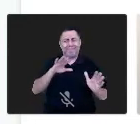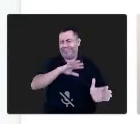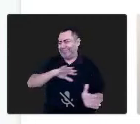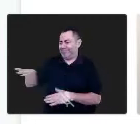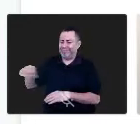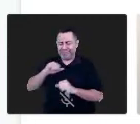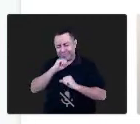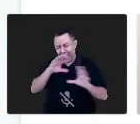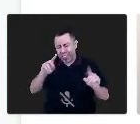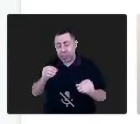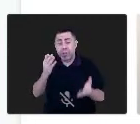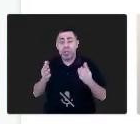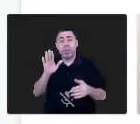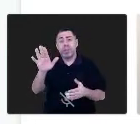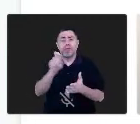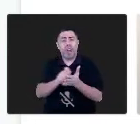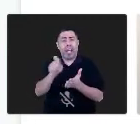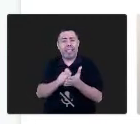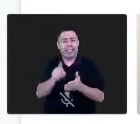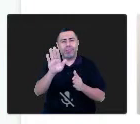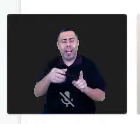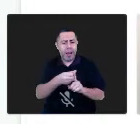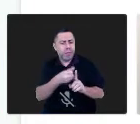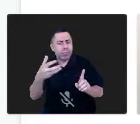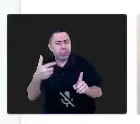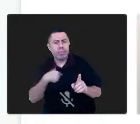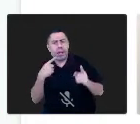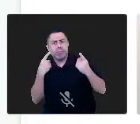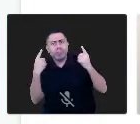you could talk about your wins more so one of the things i'll recommend is doing what's called